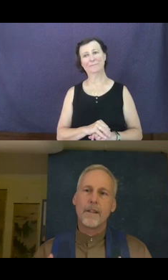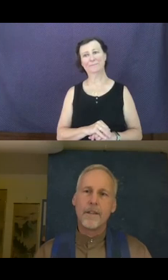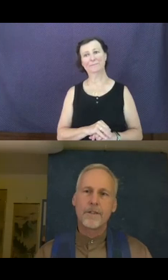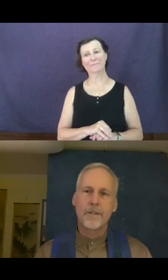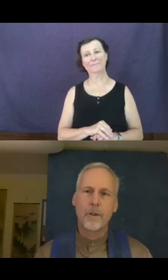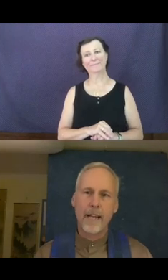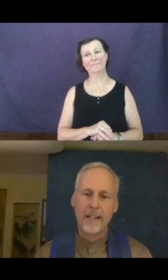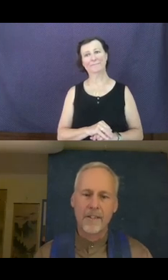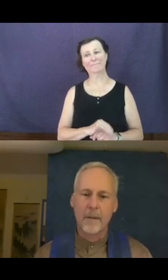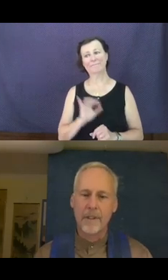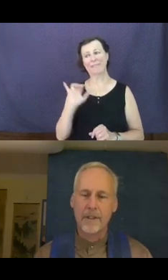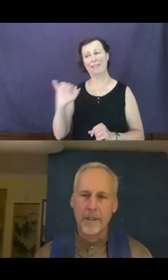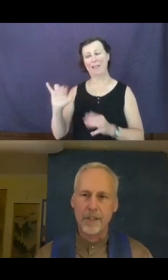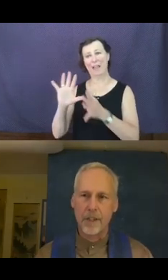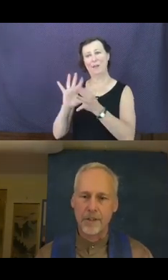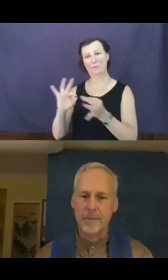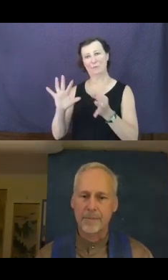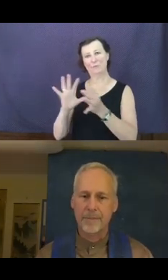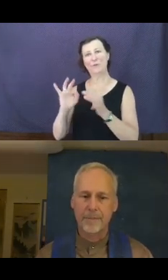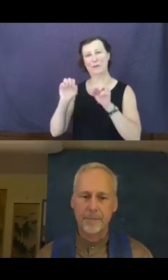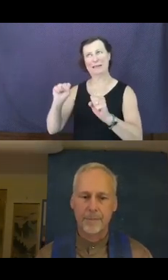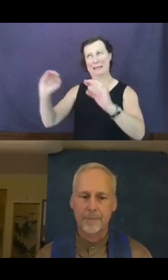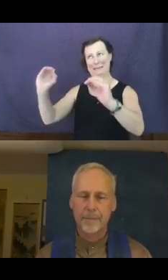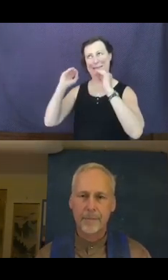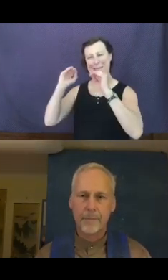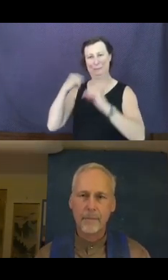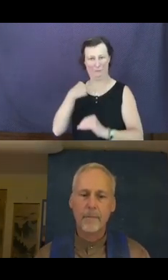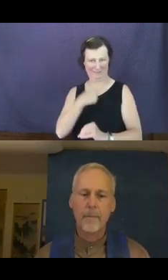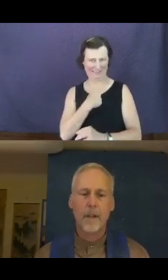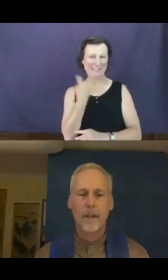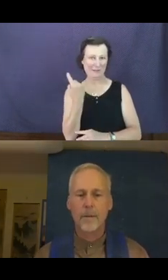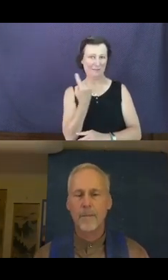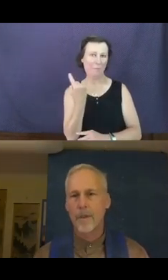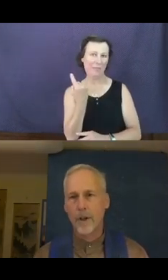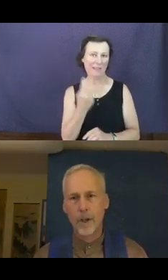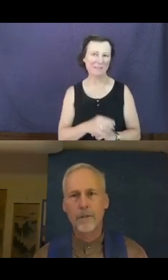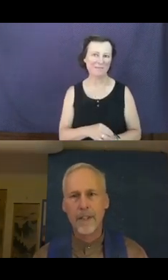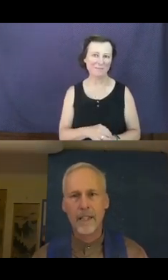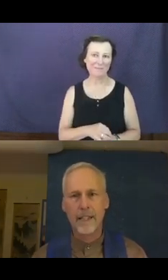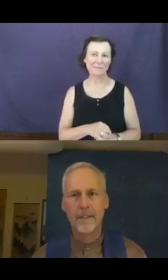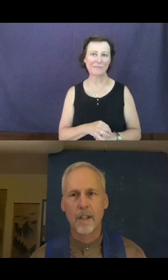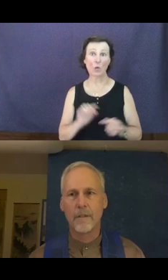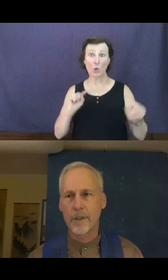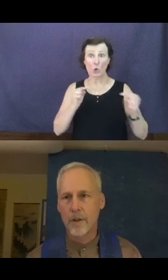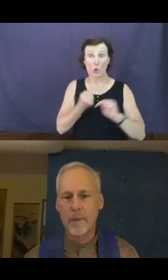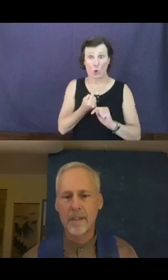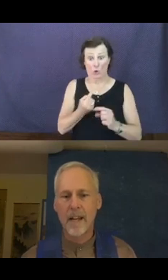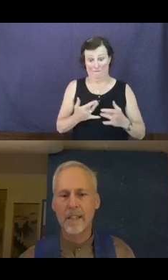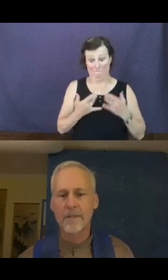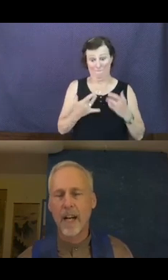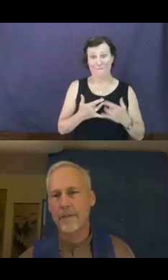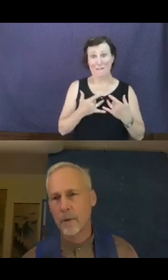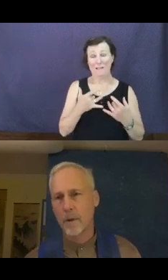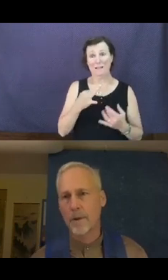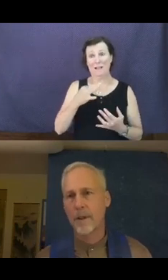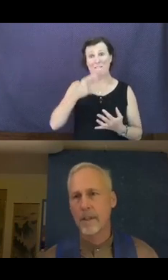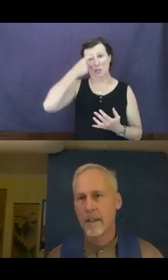This story has something to teach us. The hurt feelings of a traumatized five-year-old